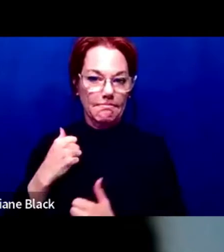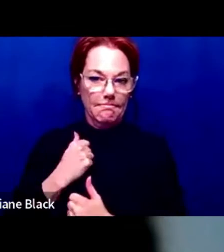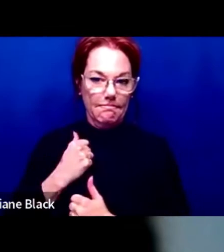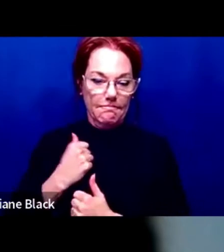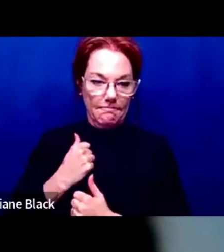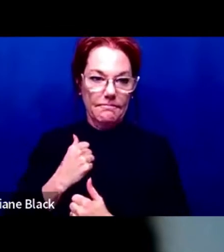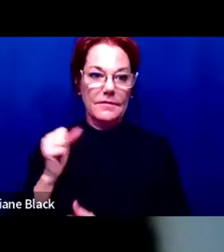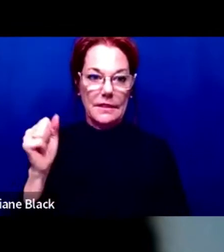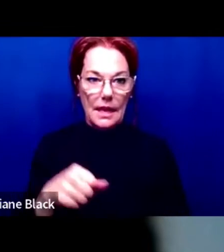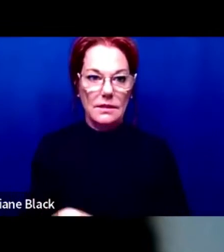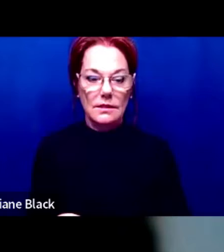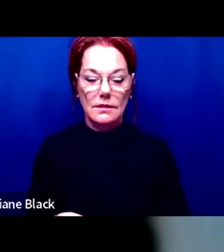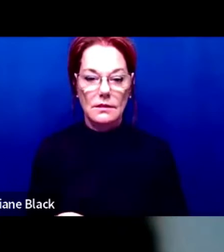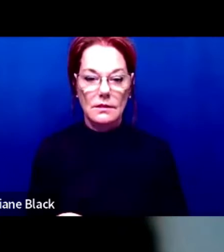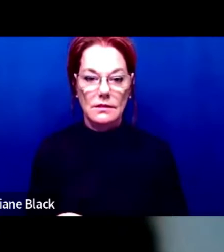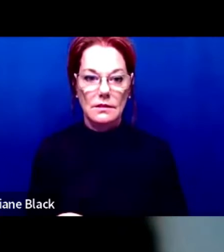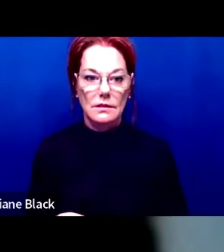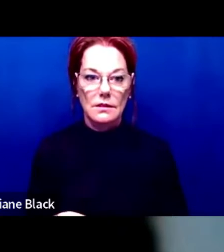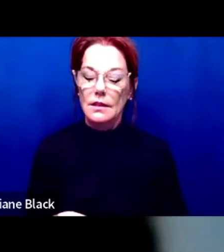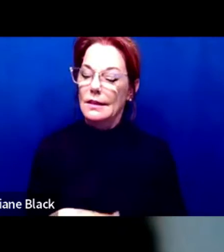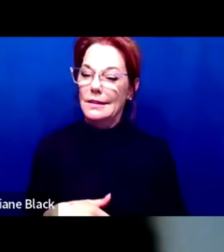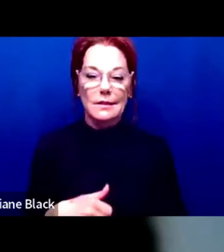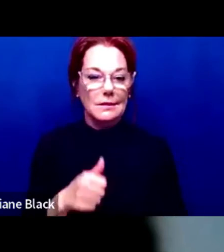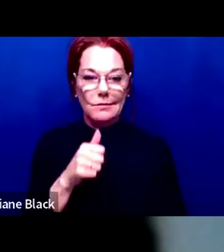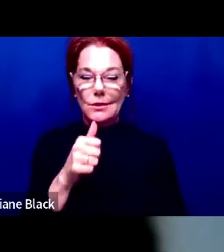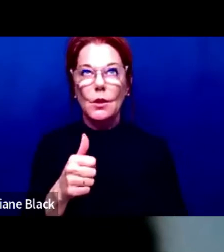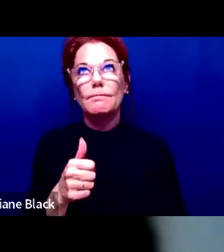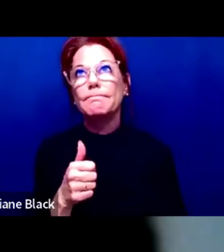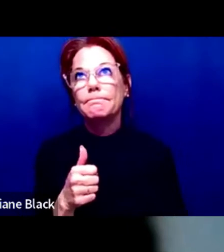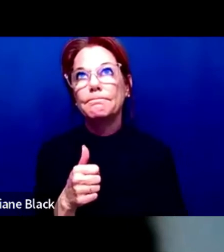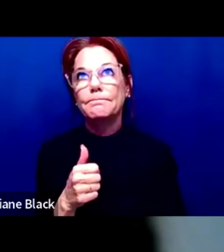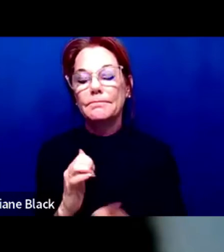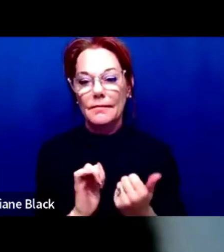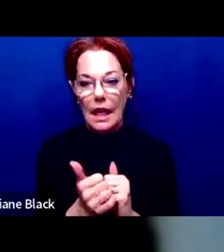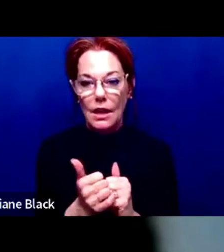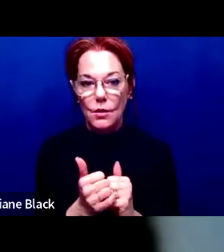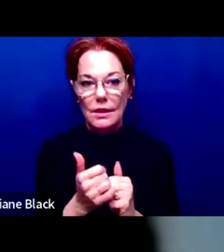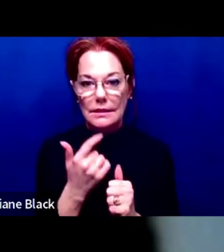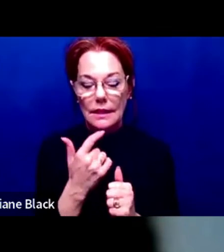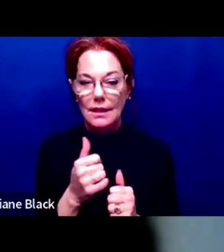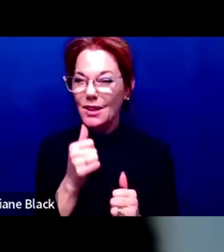of what do I want to say? referrals from veterans, but